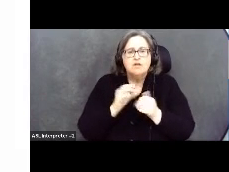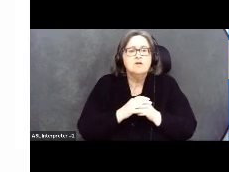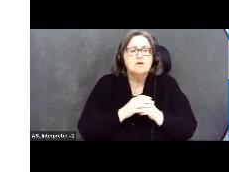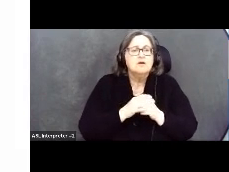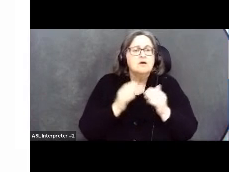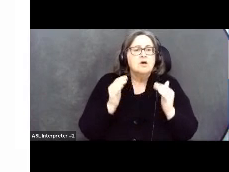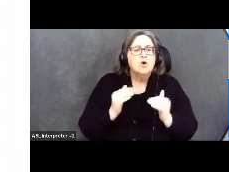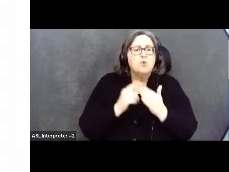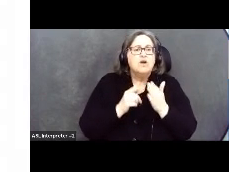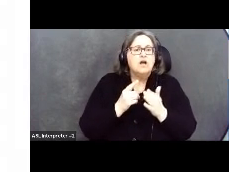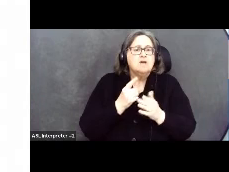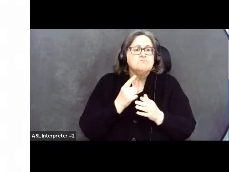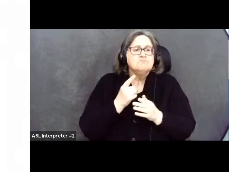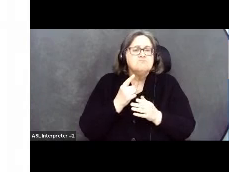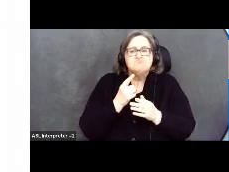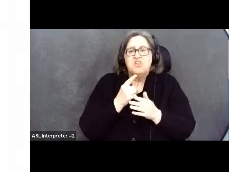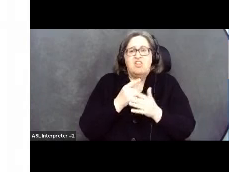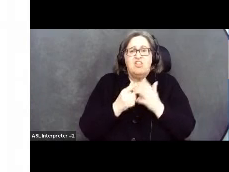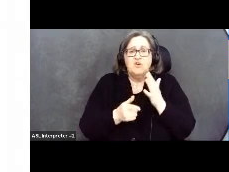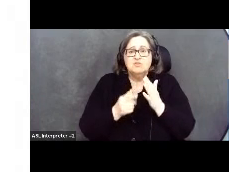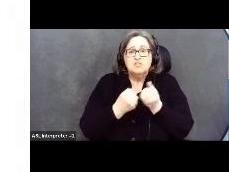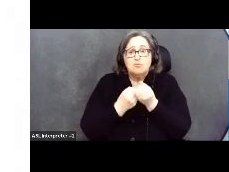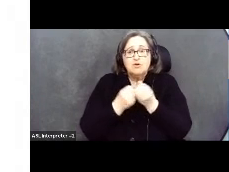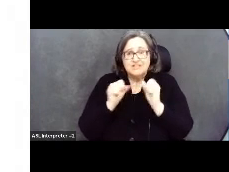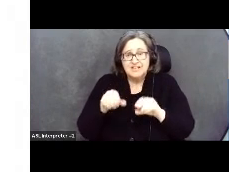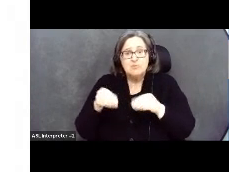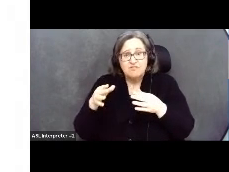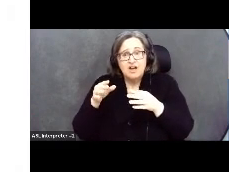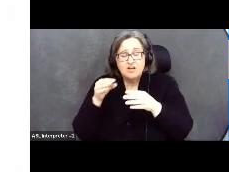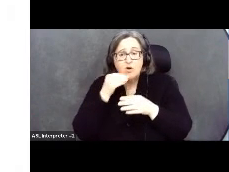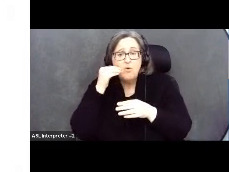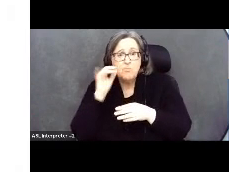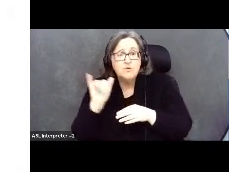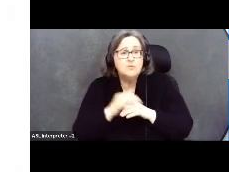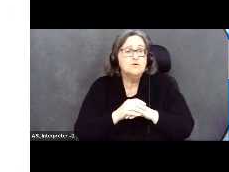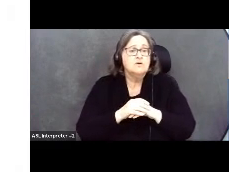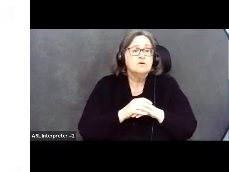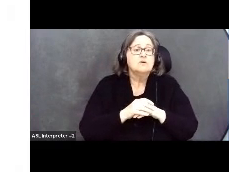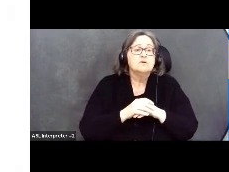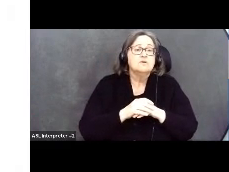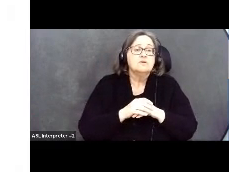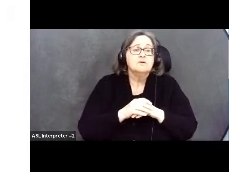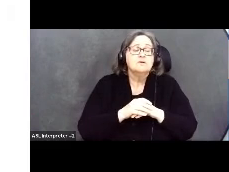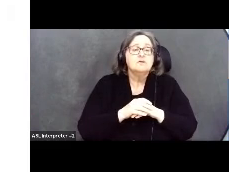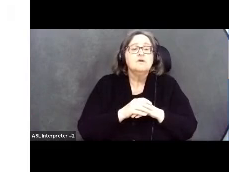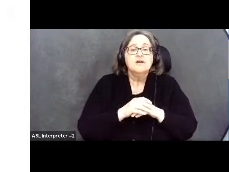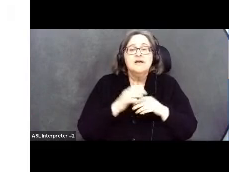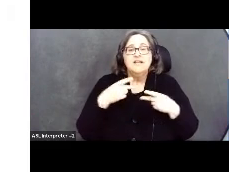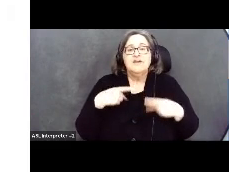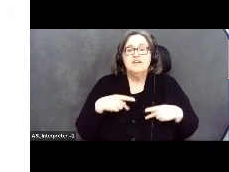provides that could be provided now at home? Next slide. The physical activity and cognitive